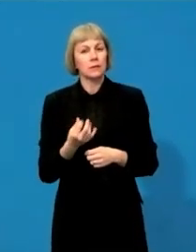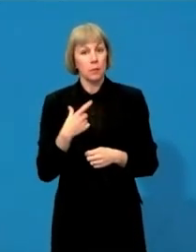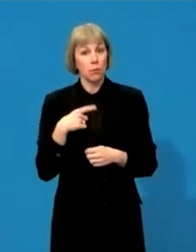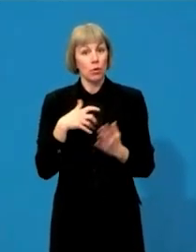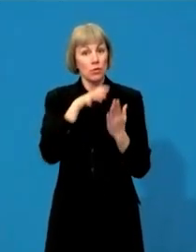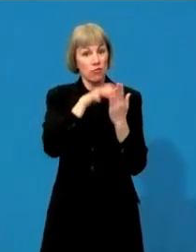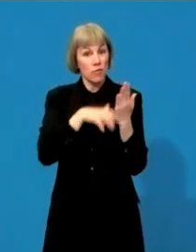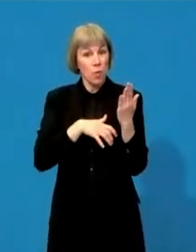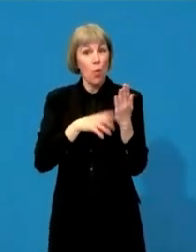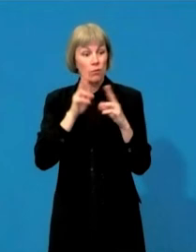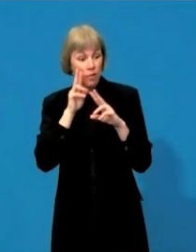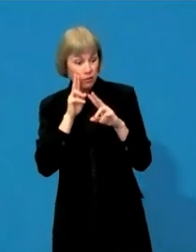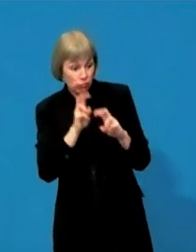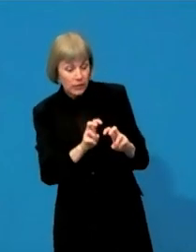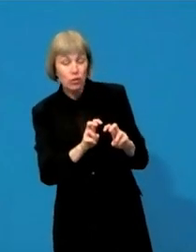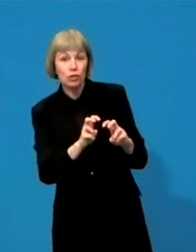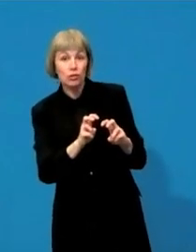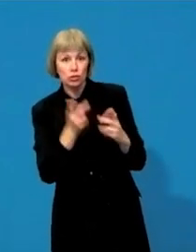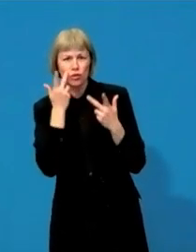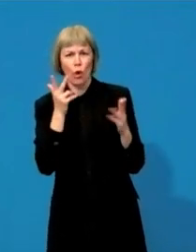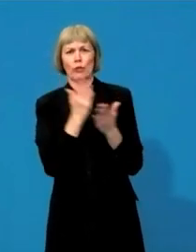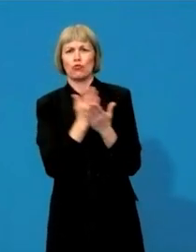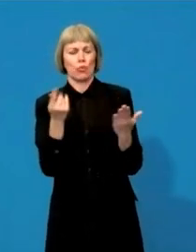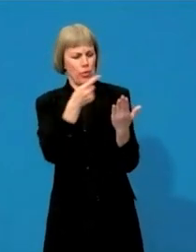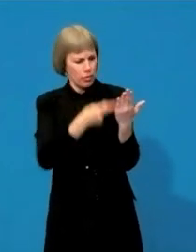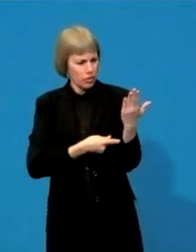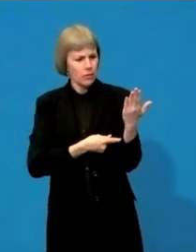researchers and governments in the Fitzroy Valley starting way back there in the